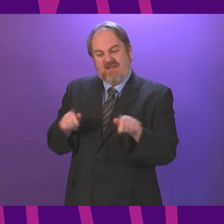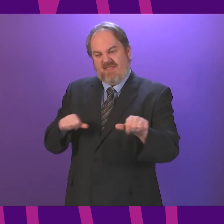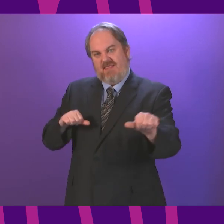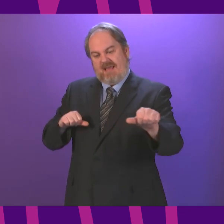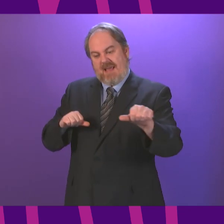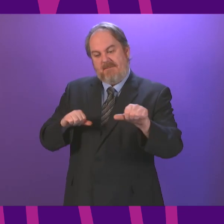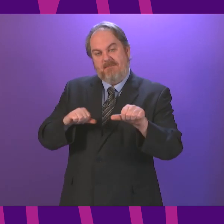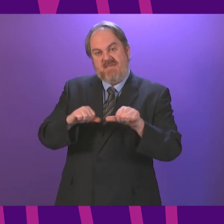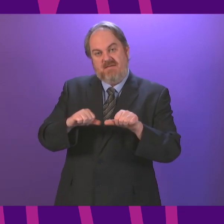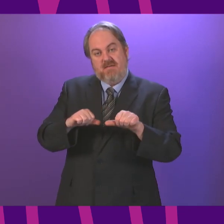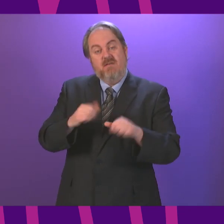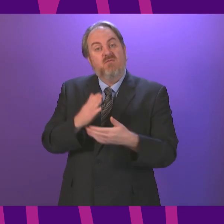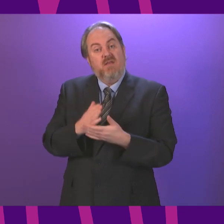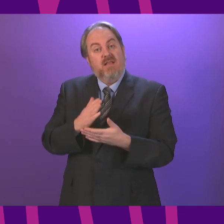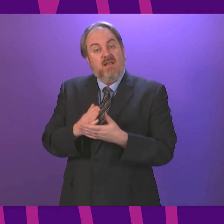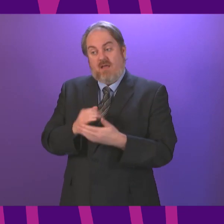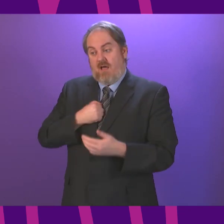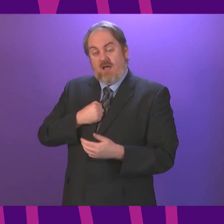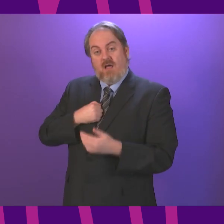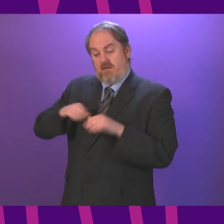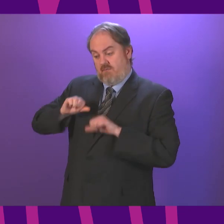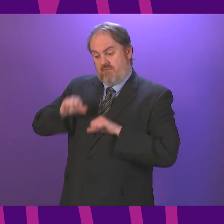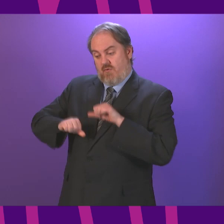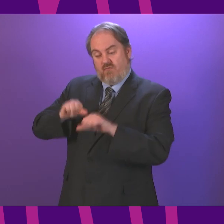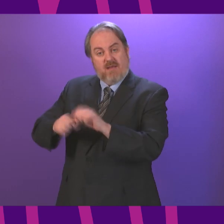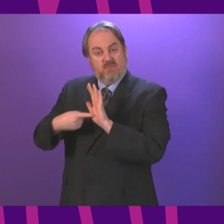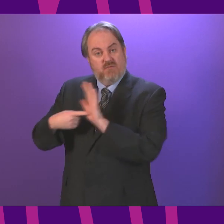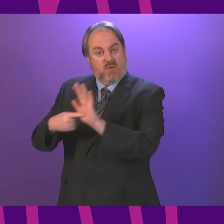years of the Scottish attainment challenge programme, there is evidence that almost all